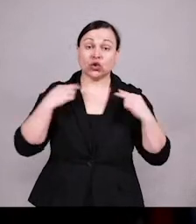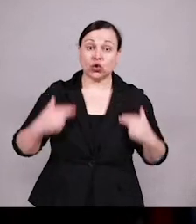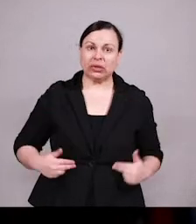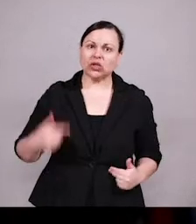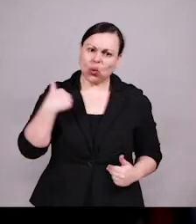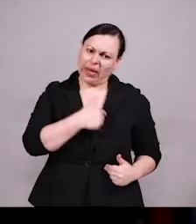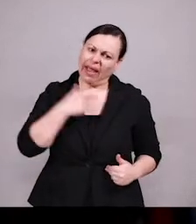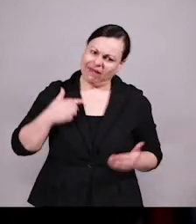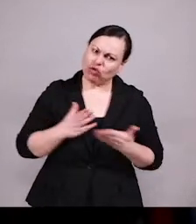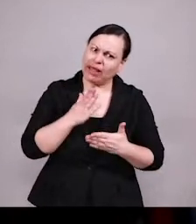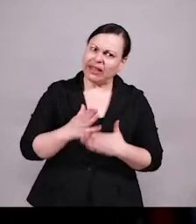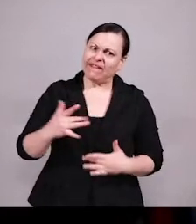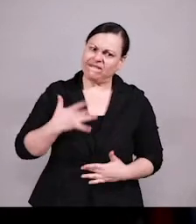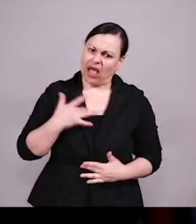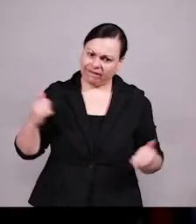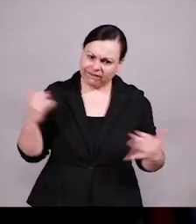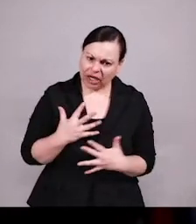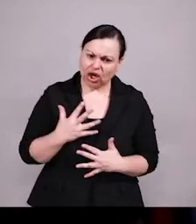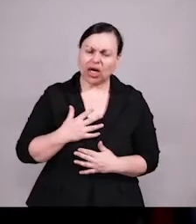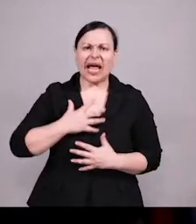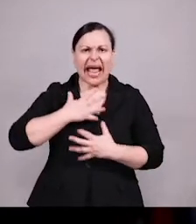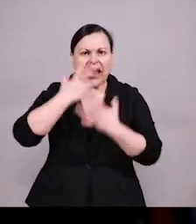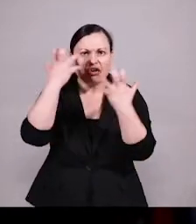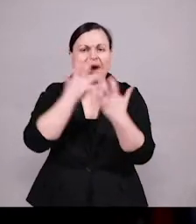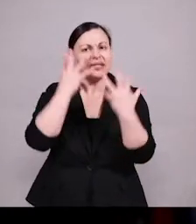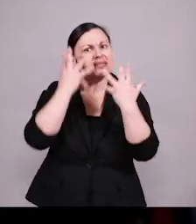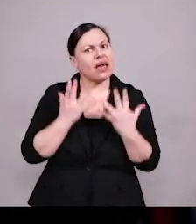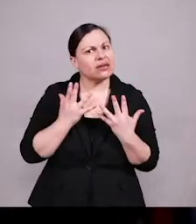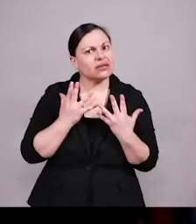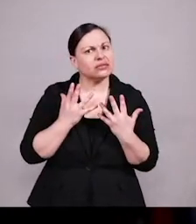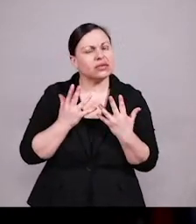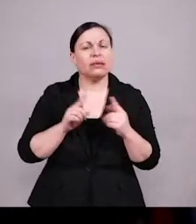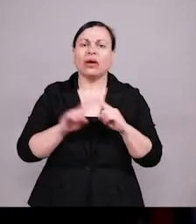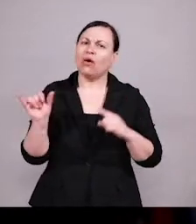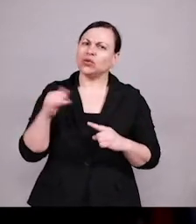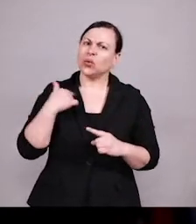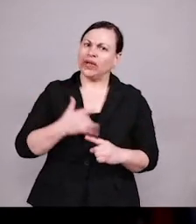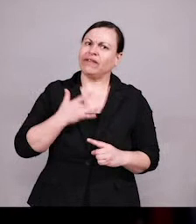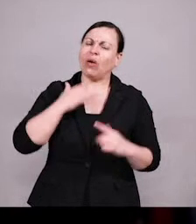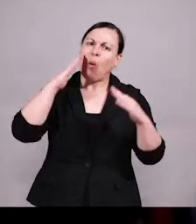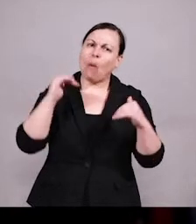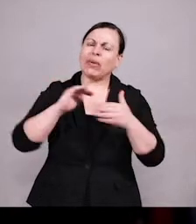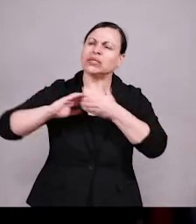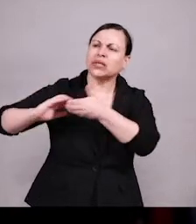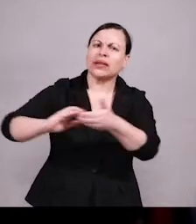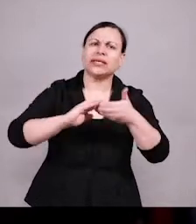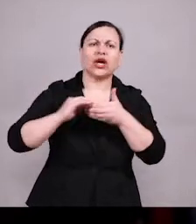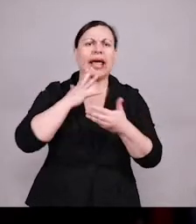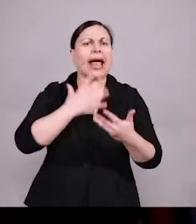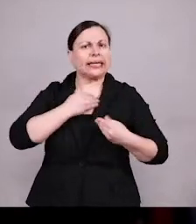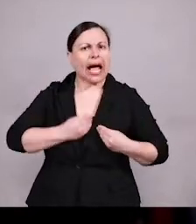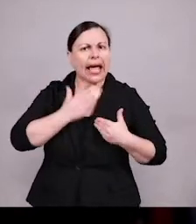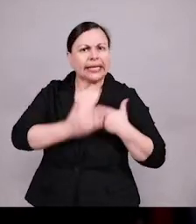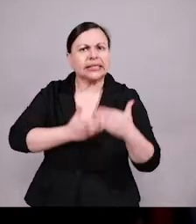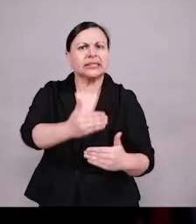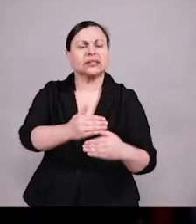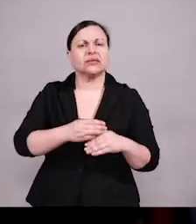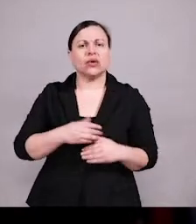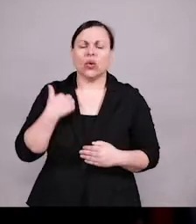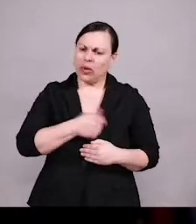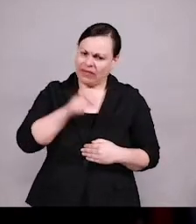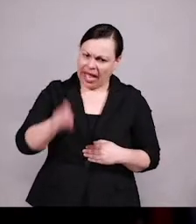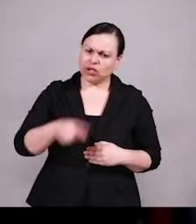have rightly felt fear, anger, and sadness - but also hope, solidarity and kindness. We have had to expand